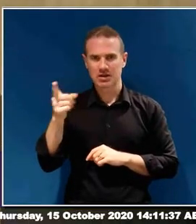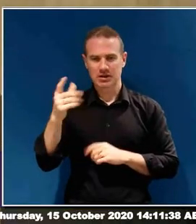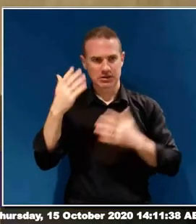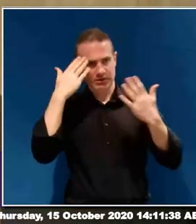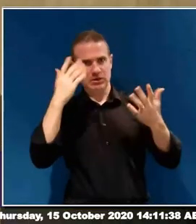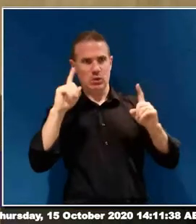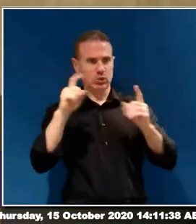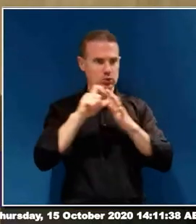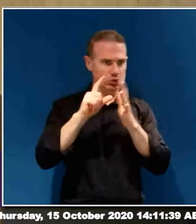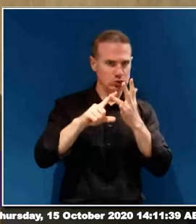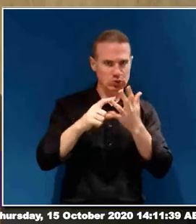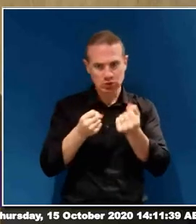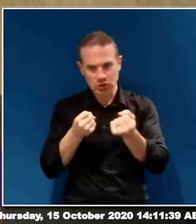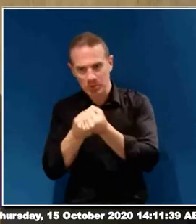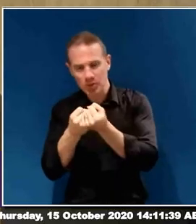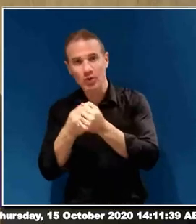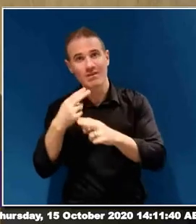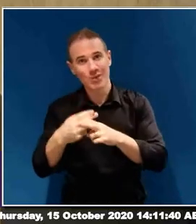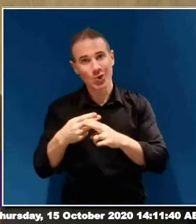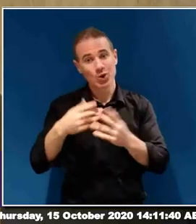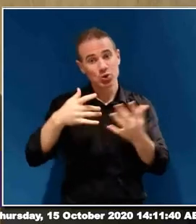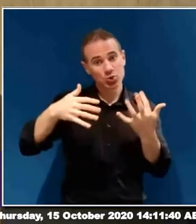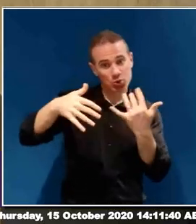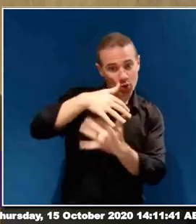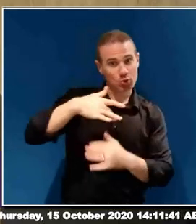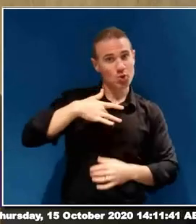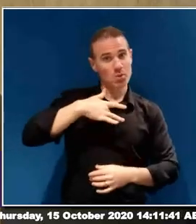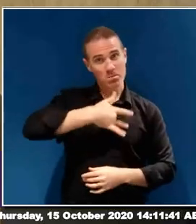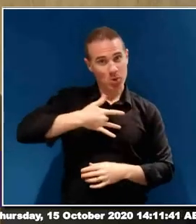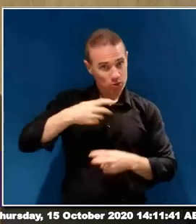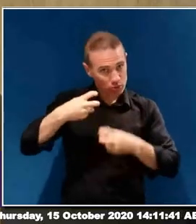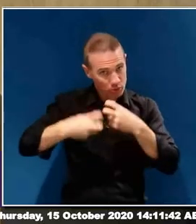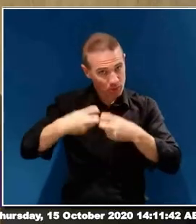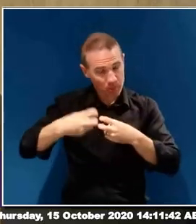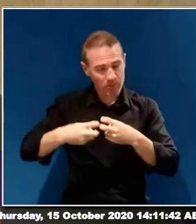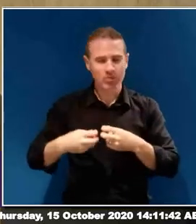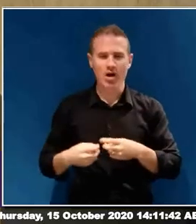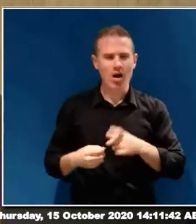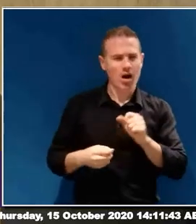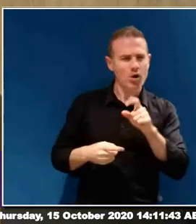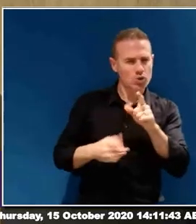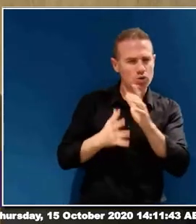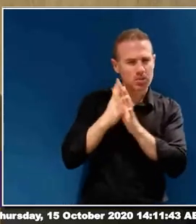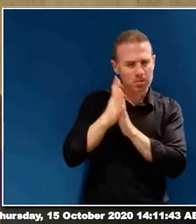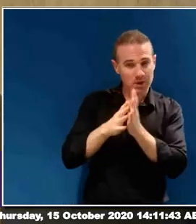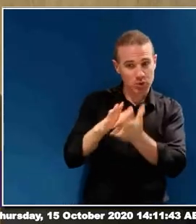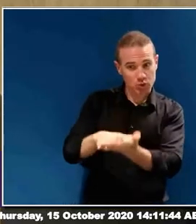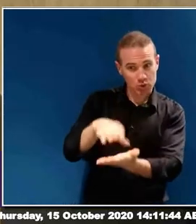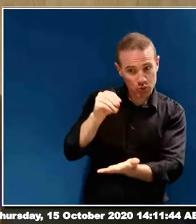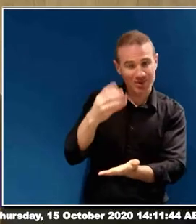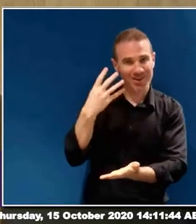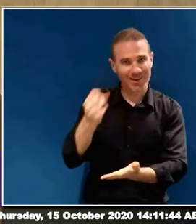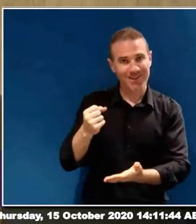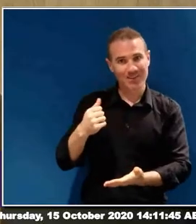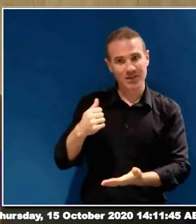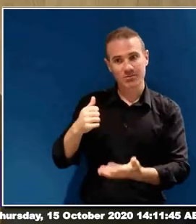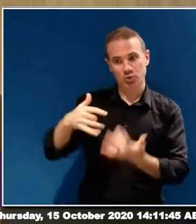Yes. You mean support for students with social and emotional needs? Yes, I do. I'm sorry for my very badly expressed question, that's exactly what I mean.